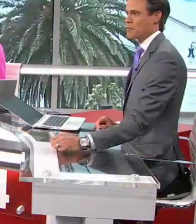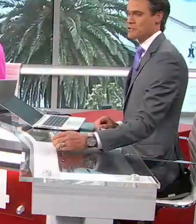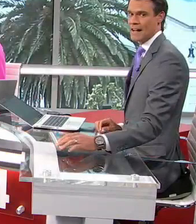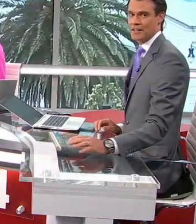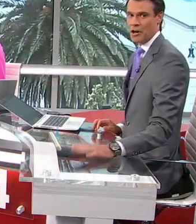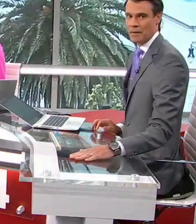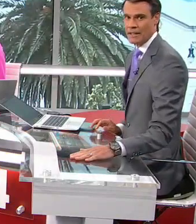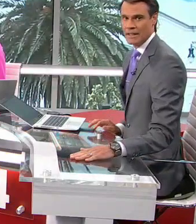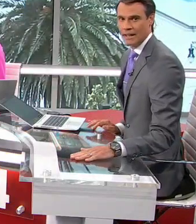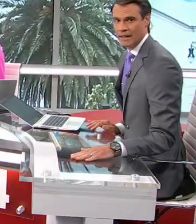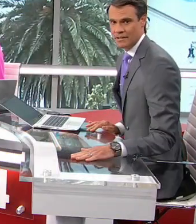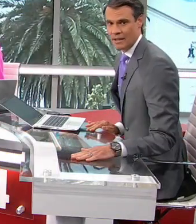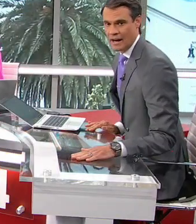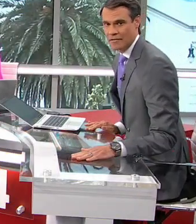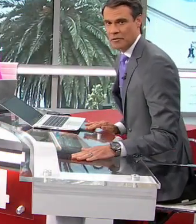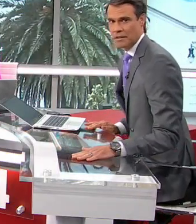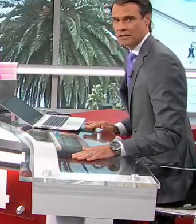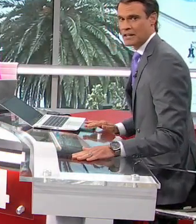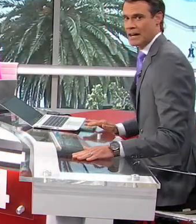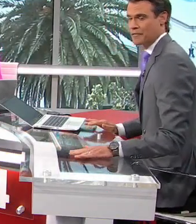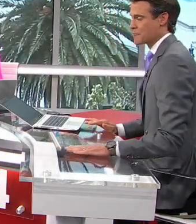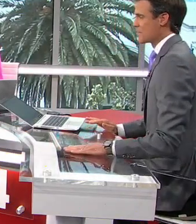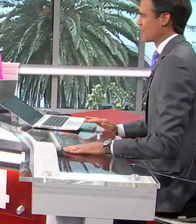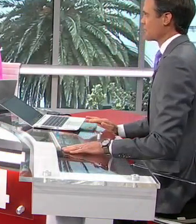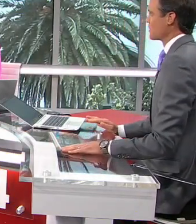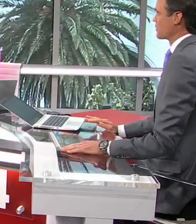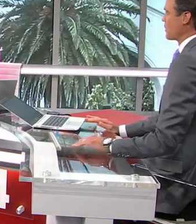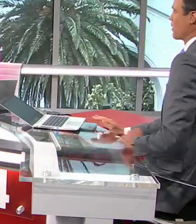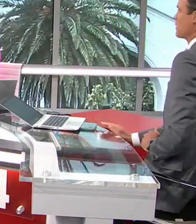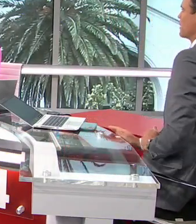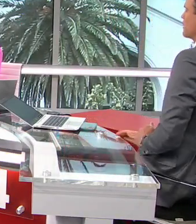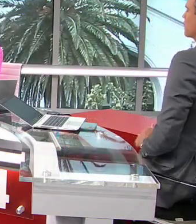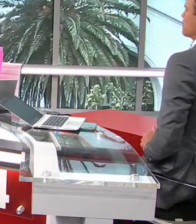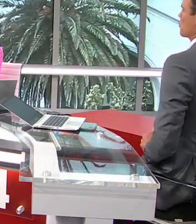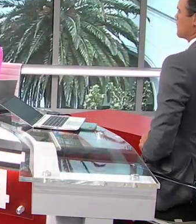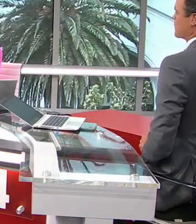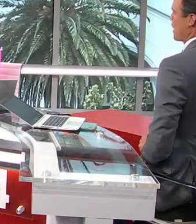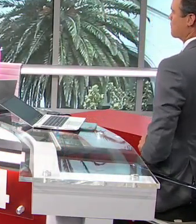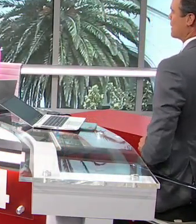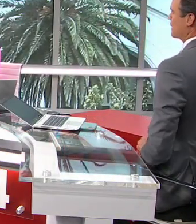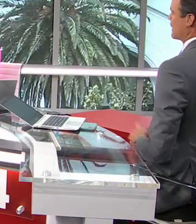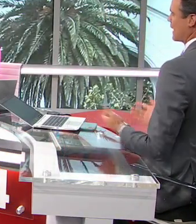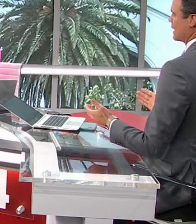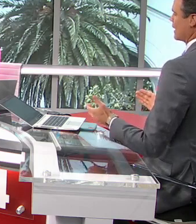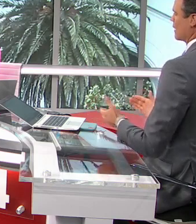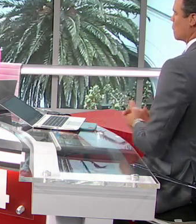MOST OF THE PEOPLE IN THE HOSPITAL ARE UNVACCINATED 25% OF THEM ARE UNDER THE AGE OF